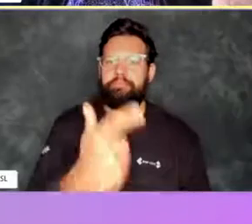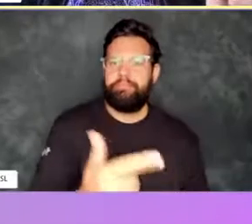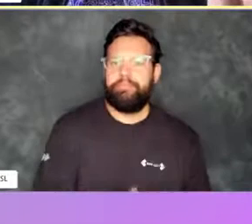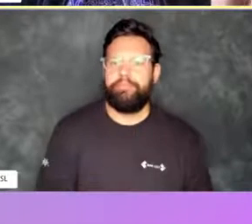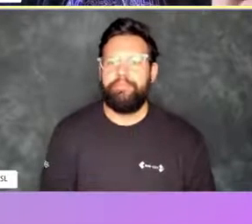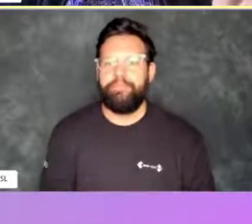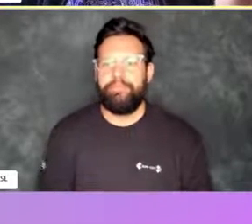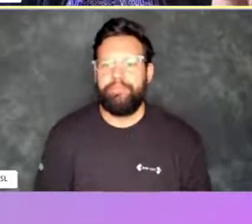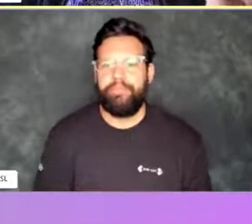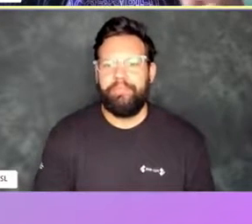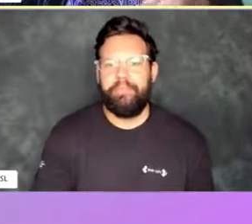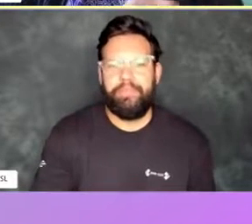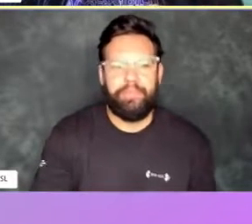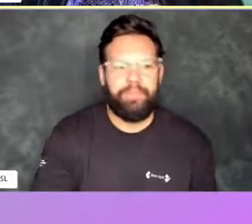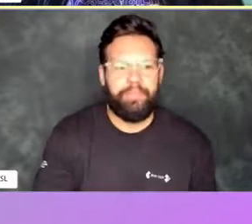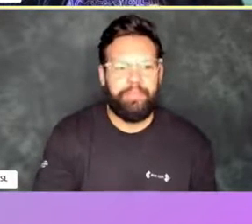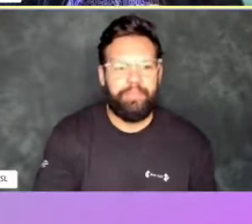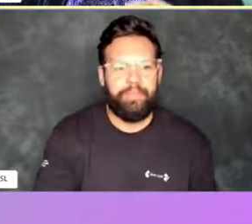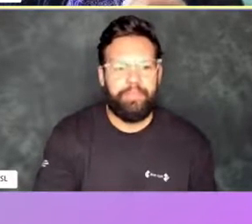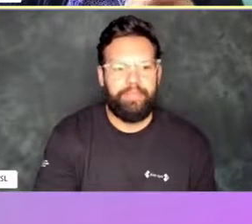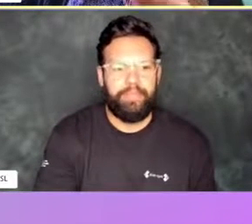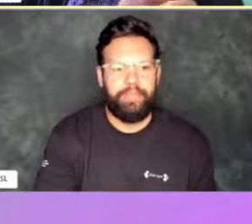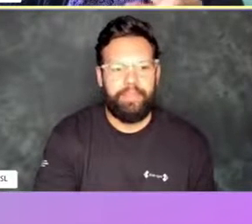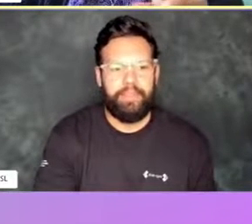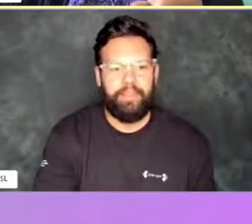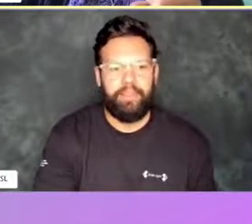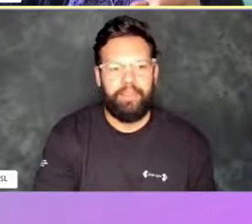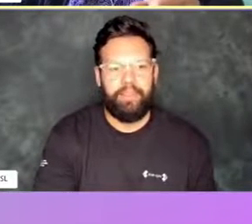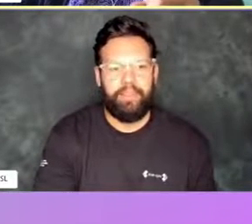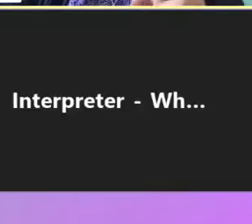bringing it back around. As we see with the US digital